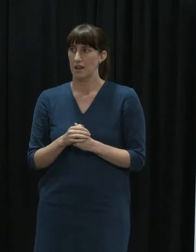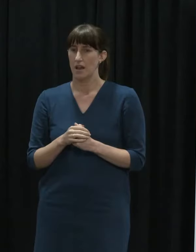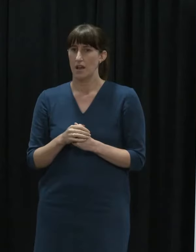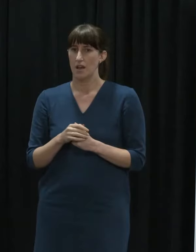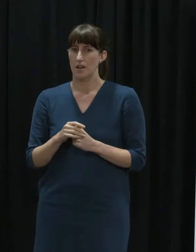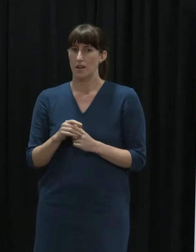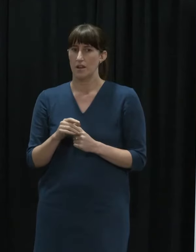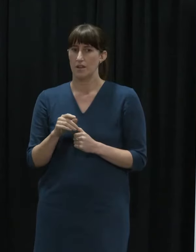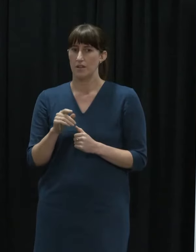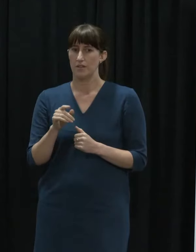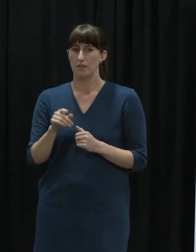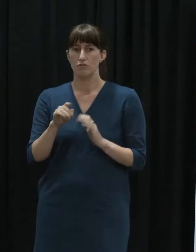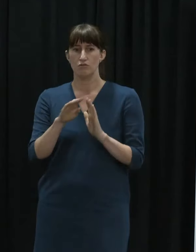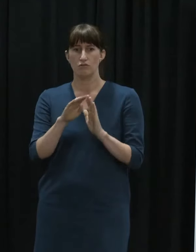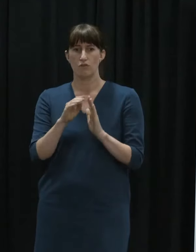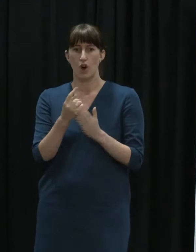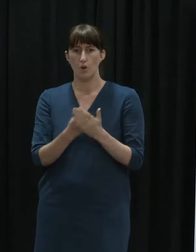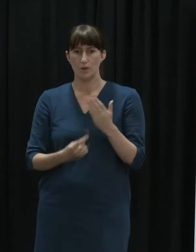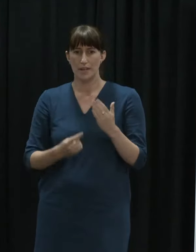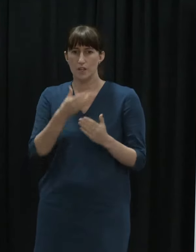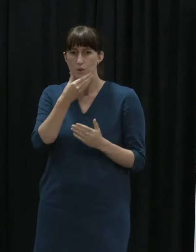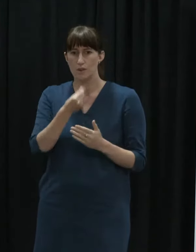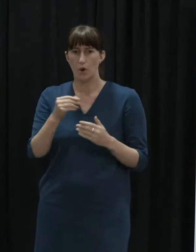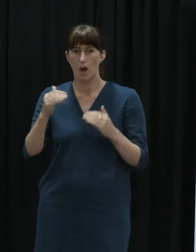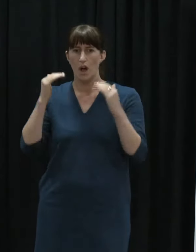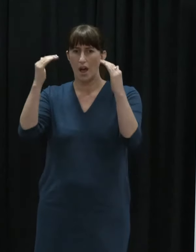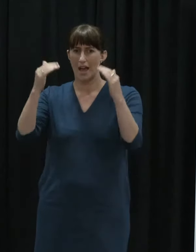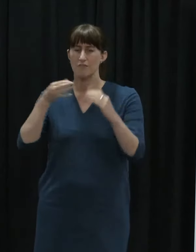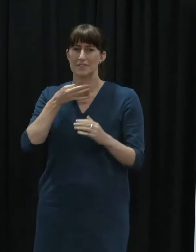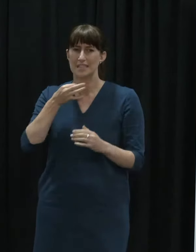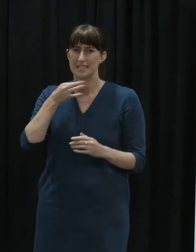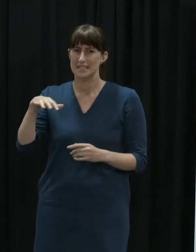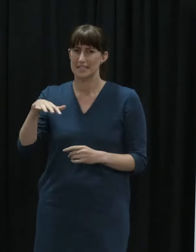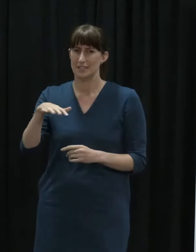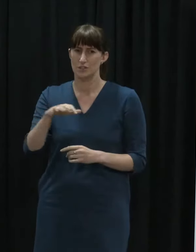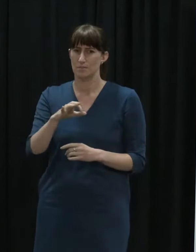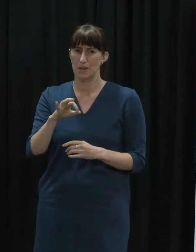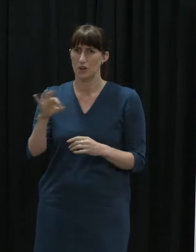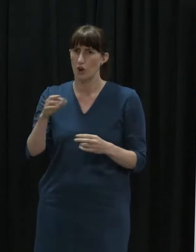the vaccine certificates in the framework envisioned they would